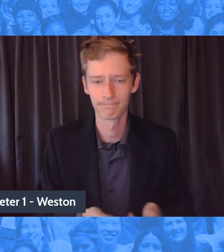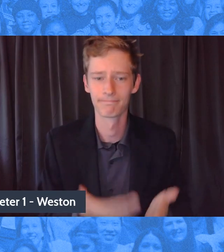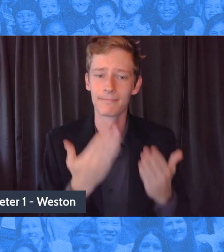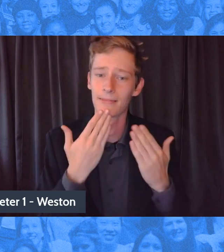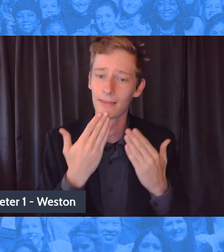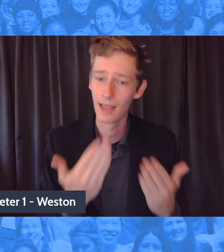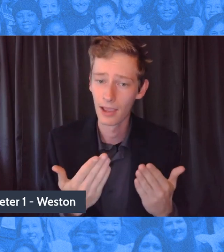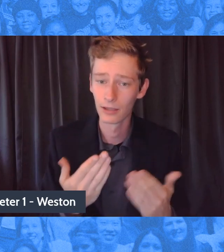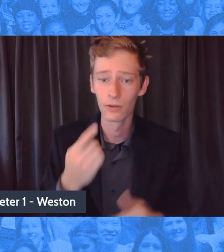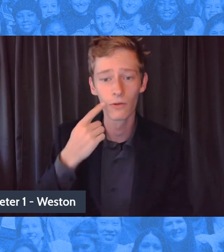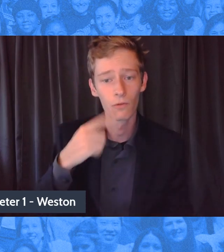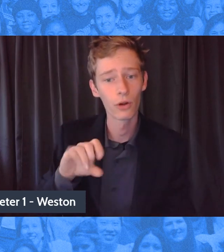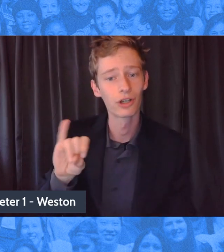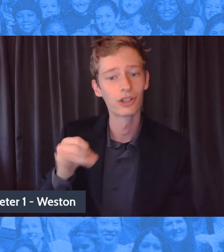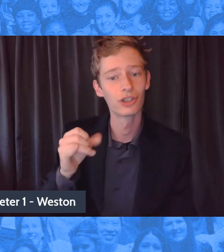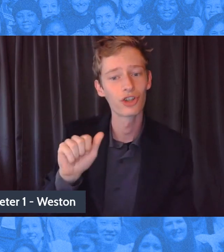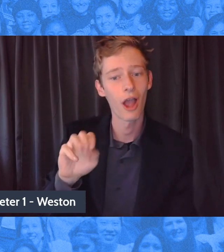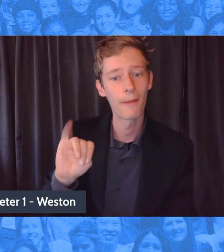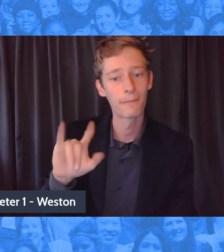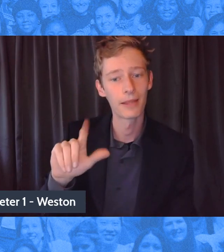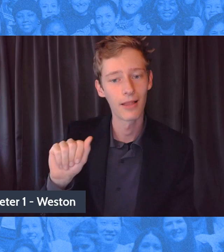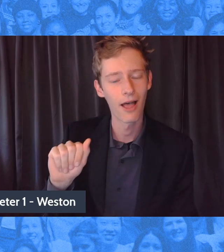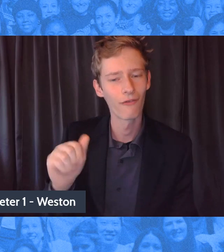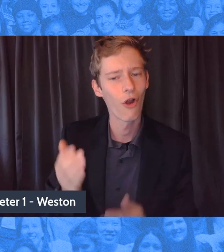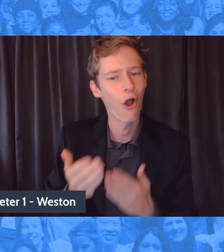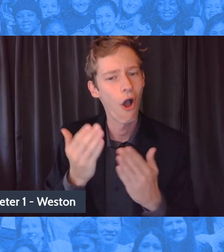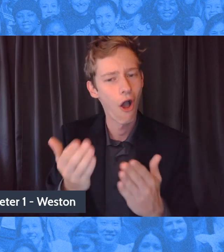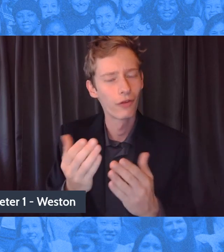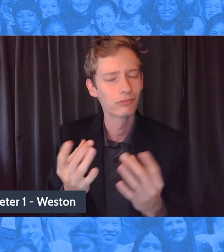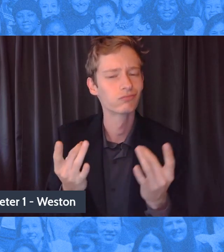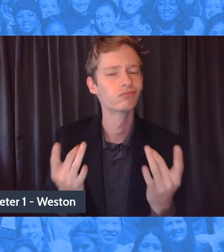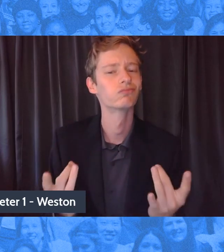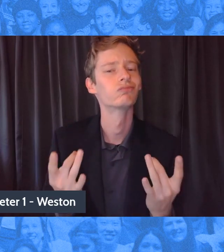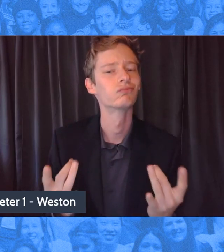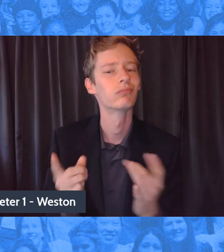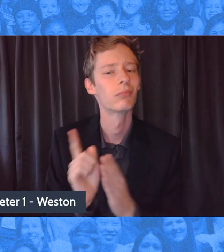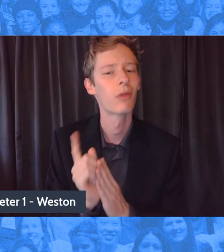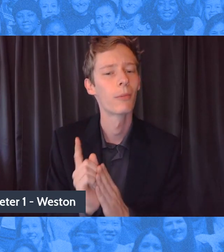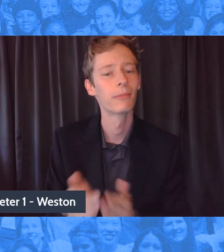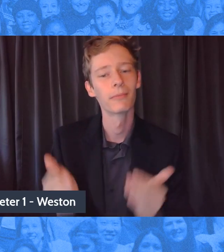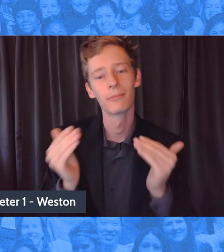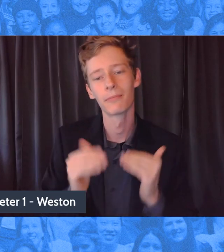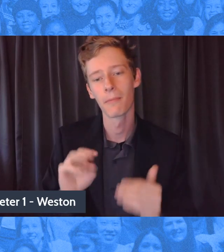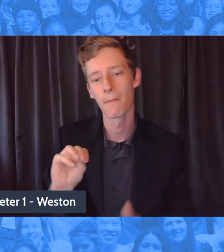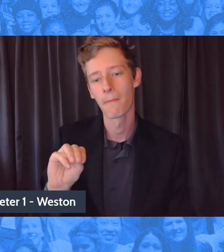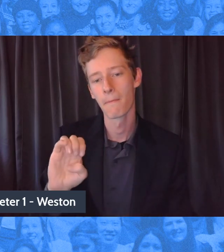and calm when this work has us in constant motion. To Melanie Newman, Isra Pananon Weeks,